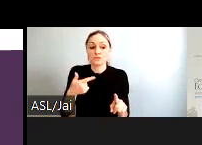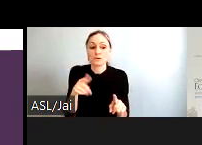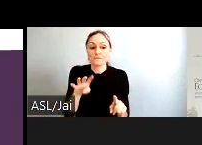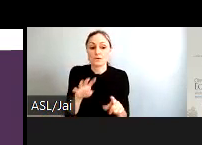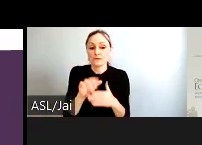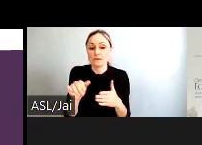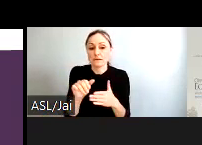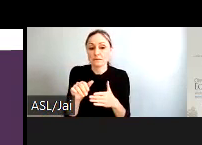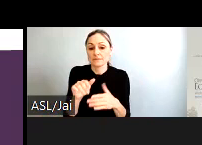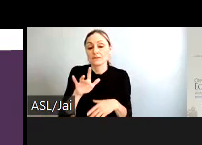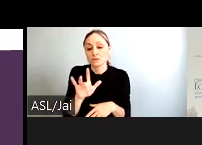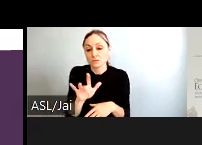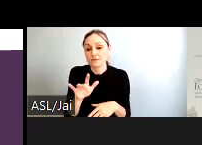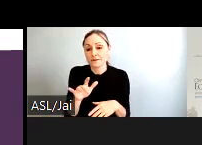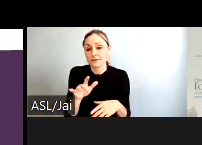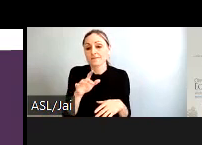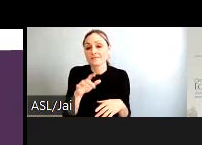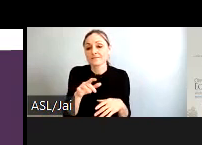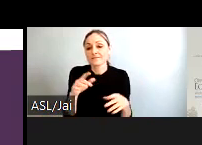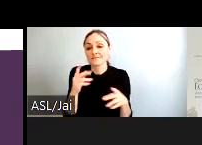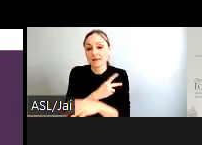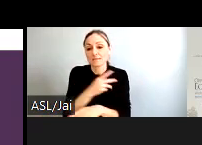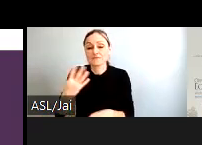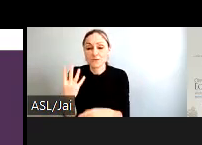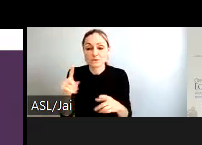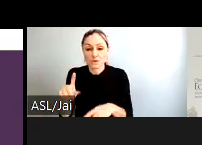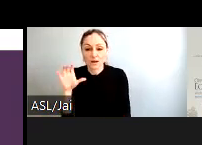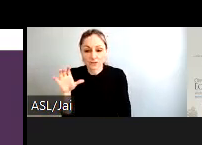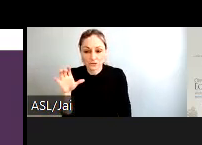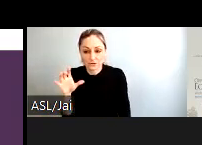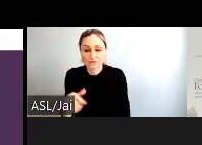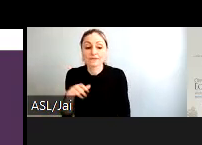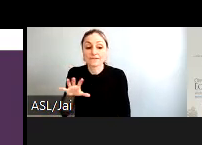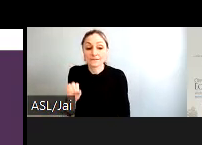25 times 4 is $100. Plus $50 for the second child any